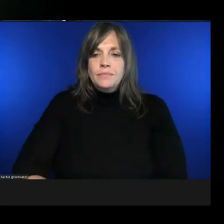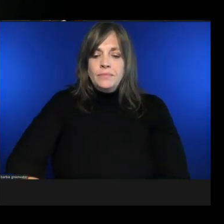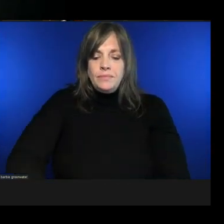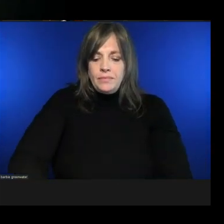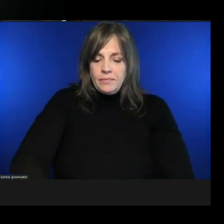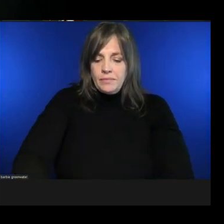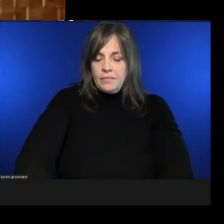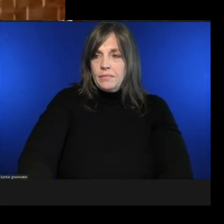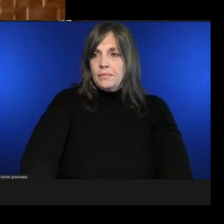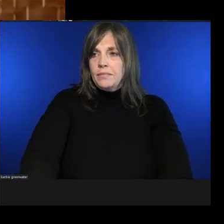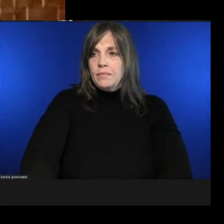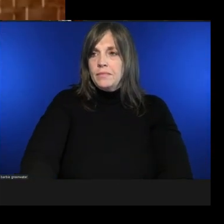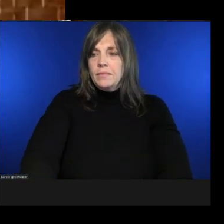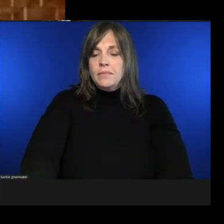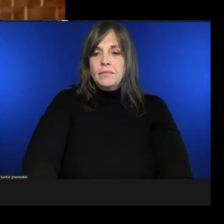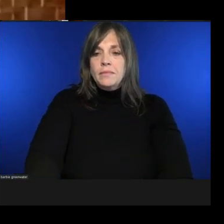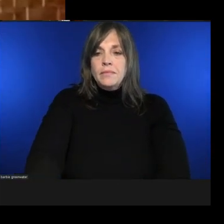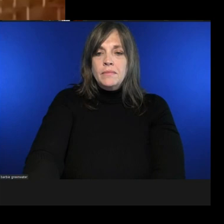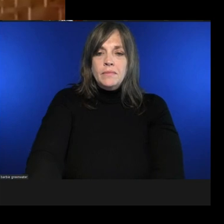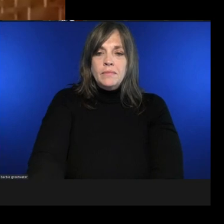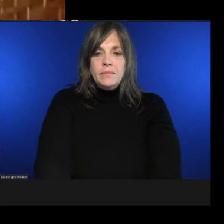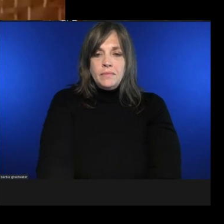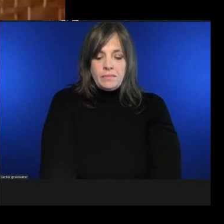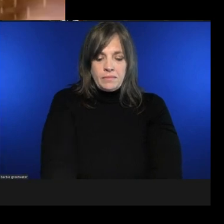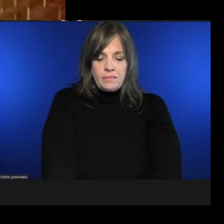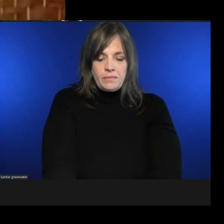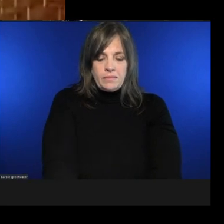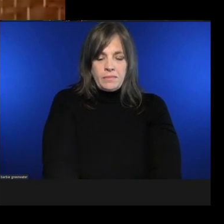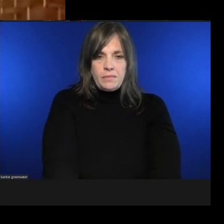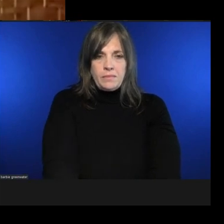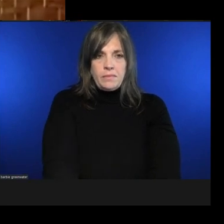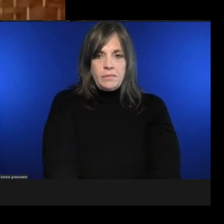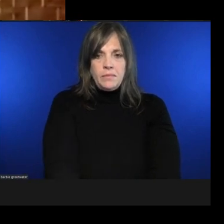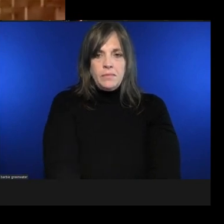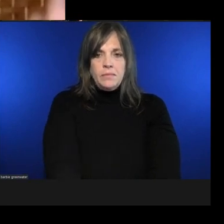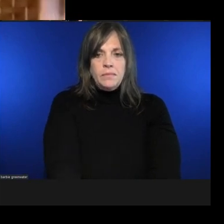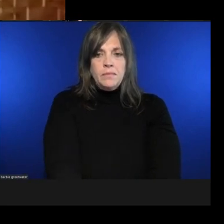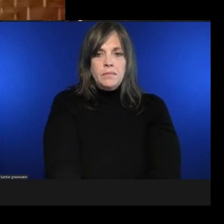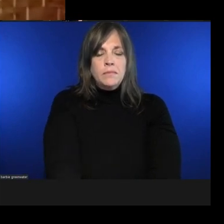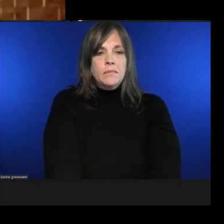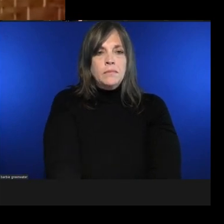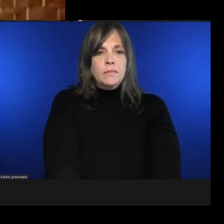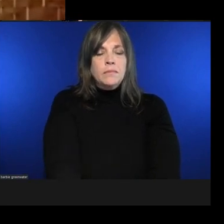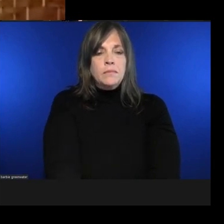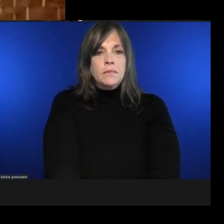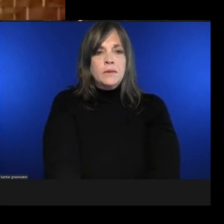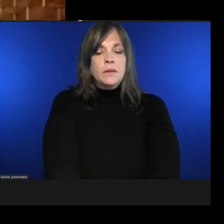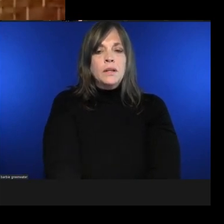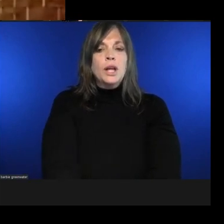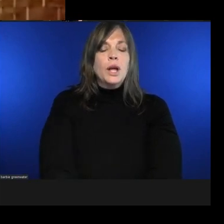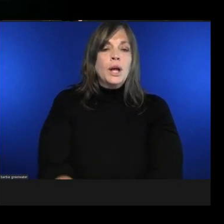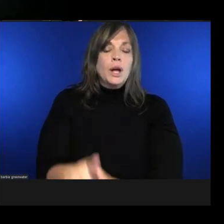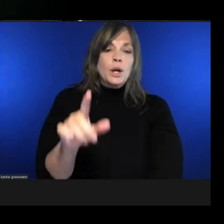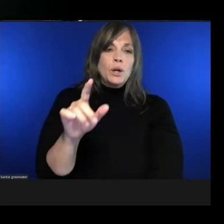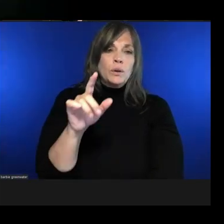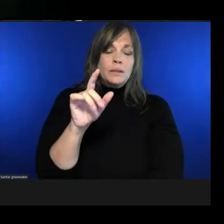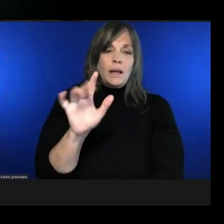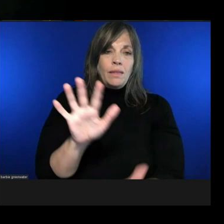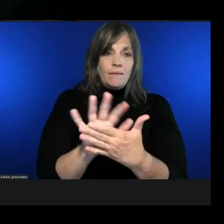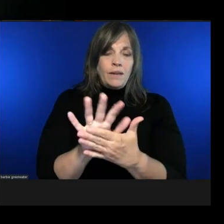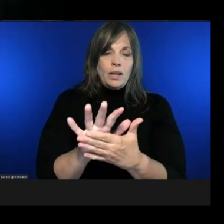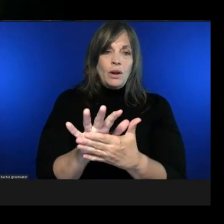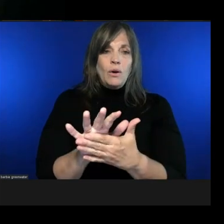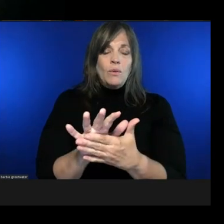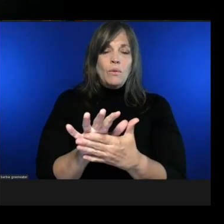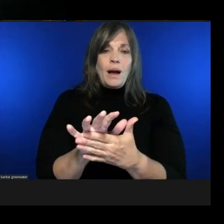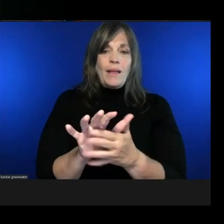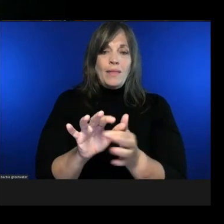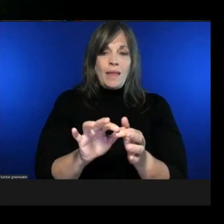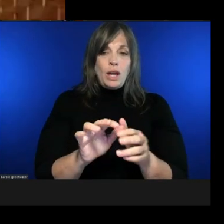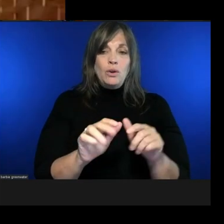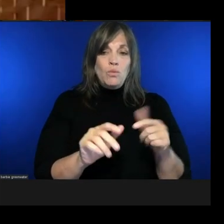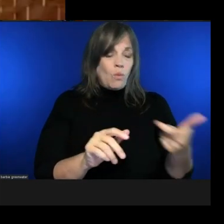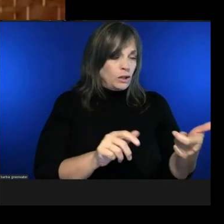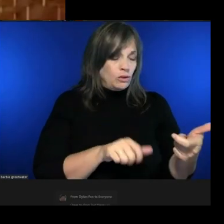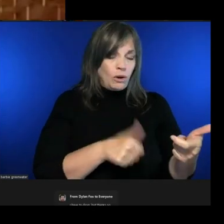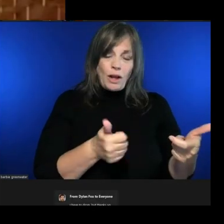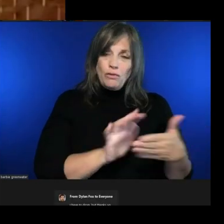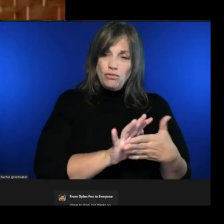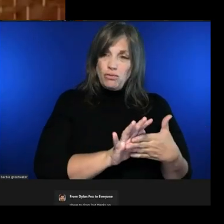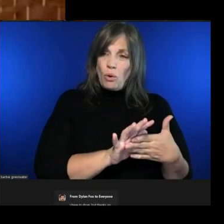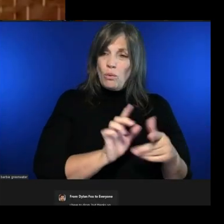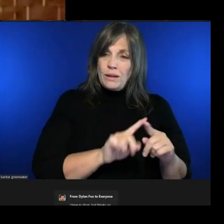Did you play the same video on a different device, and the captions were at the bottom?